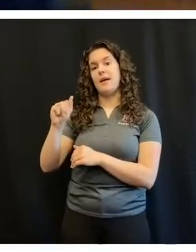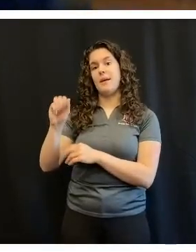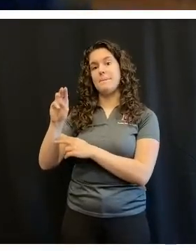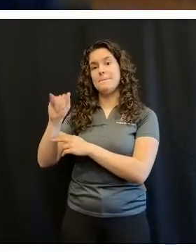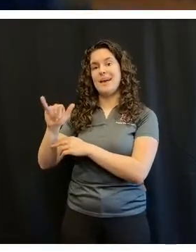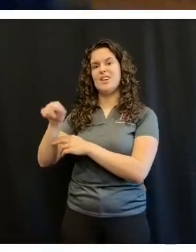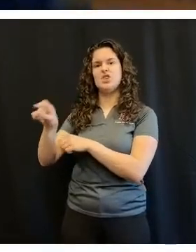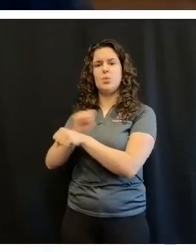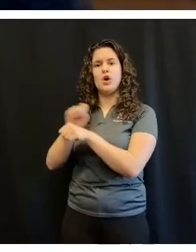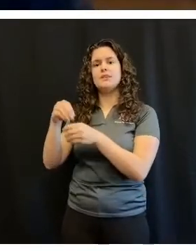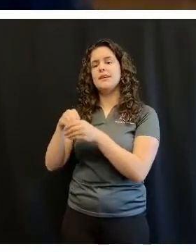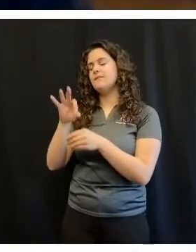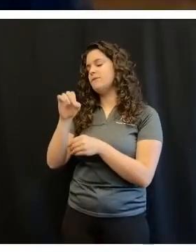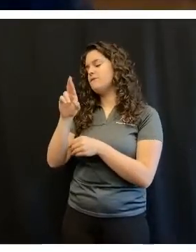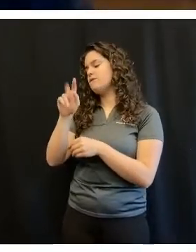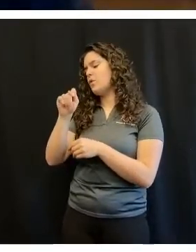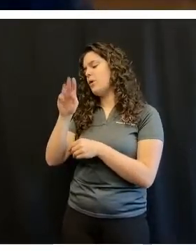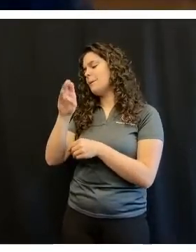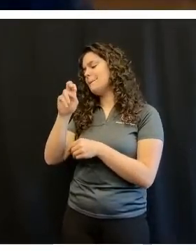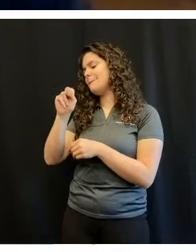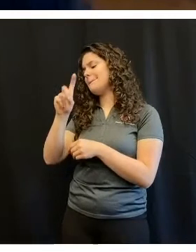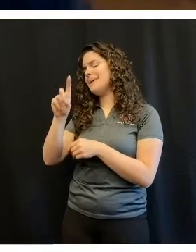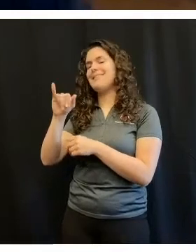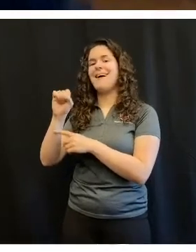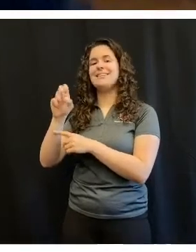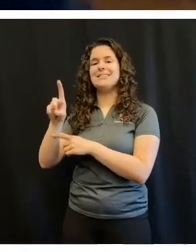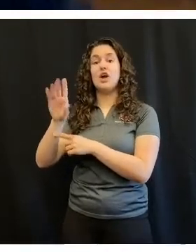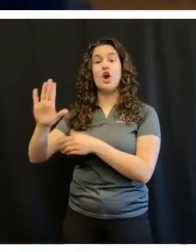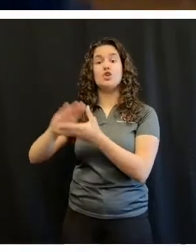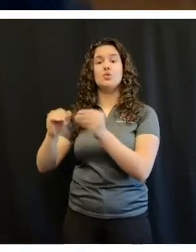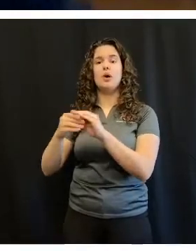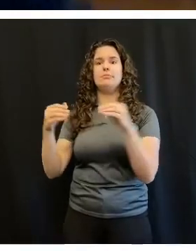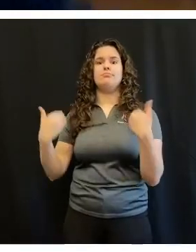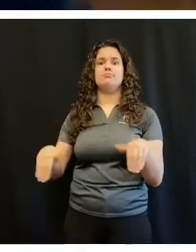So, early on, she was talking about her work